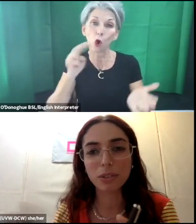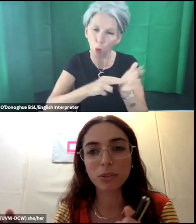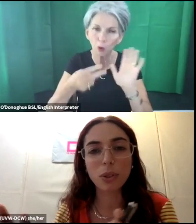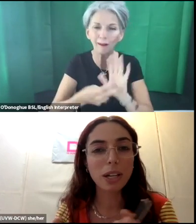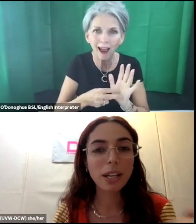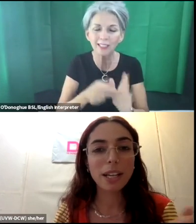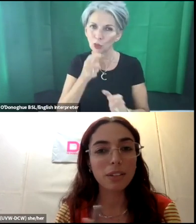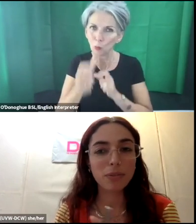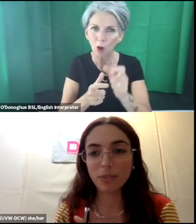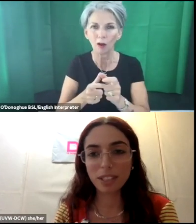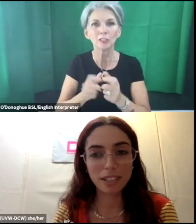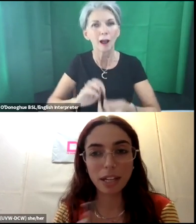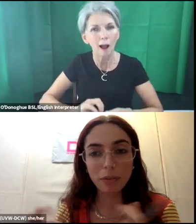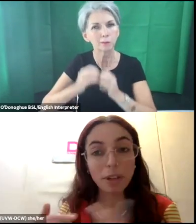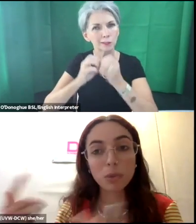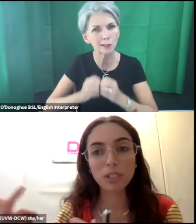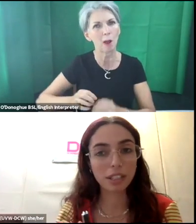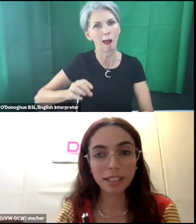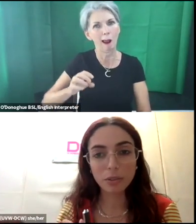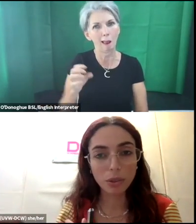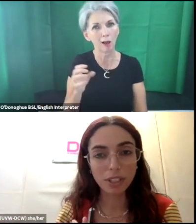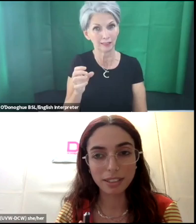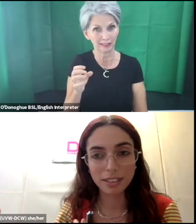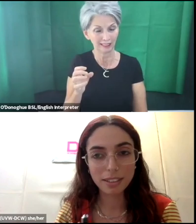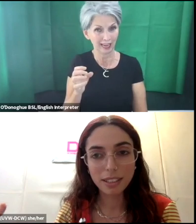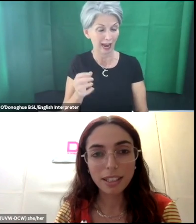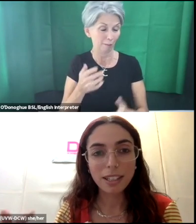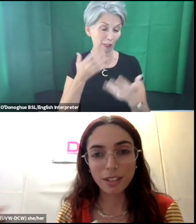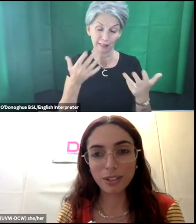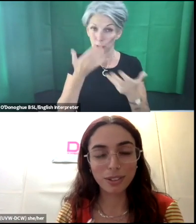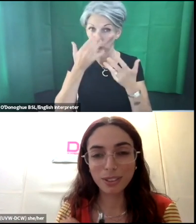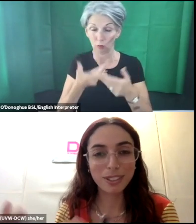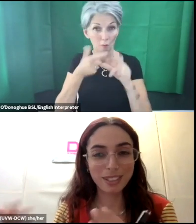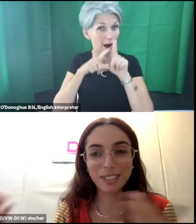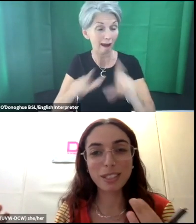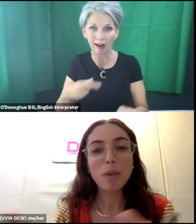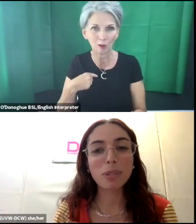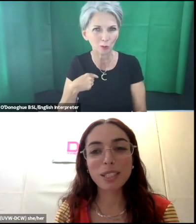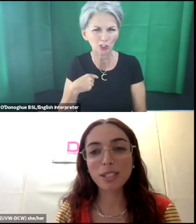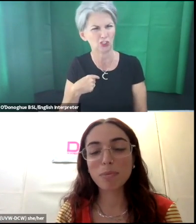And I don't know if this- if I 'm using lingo that doesn't- but it just